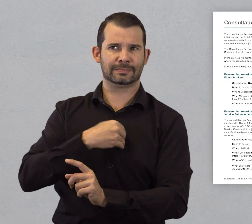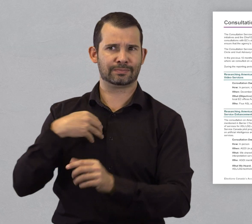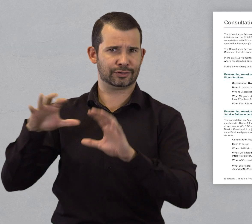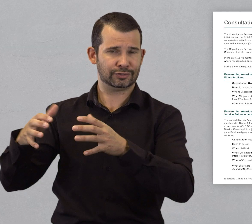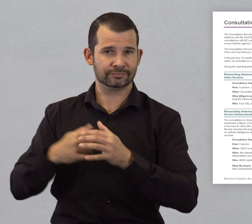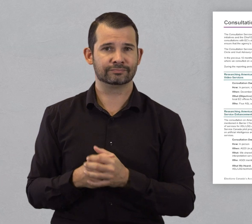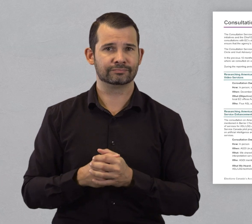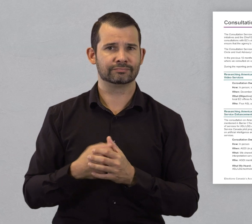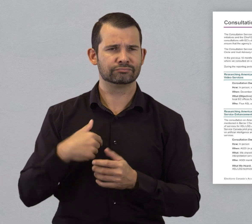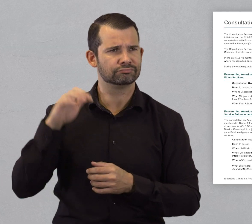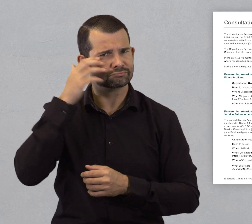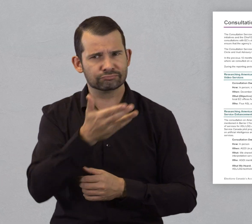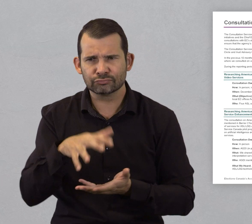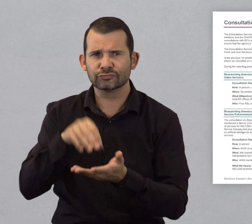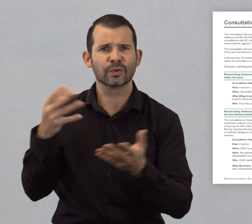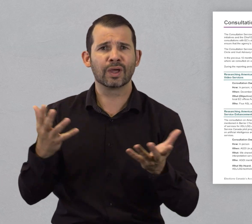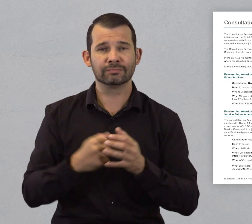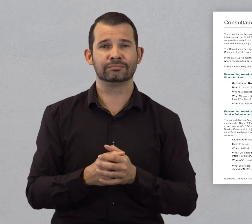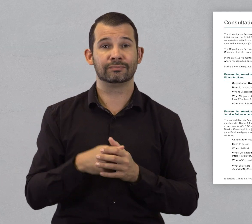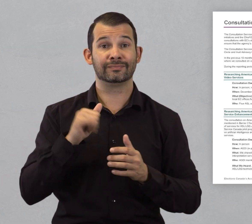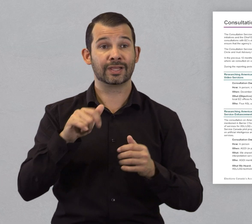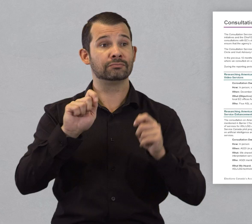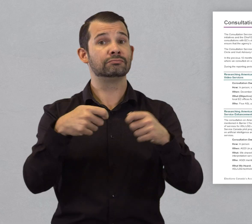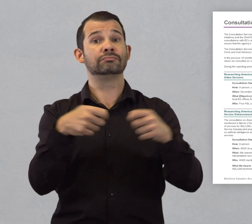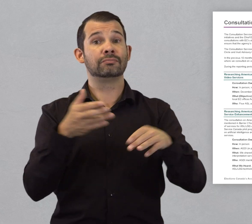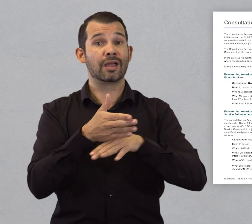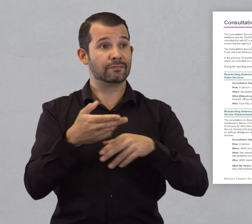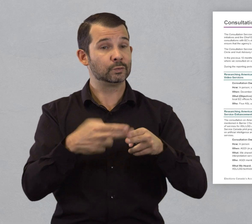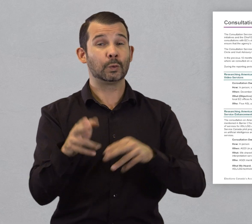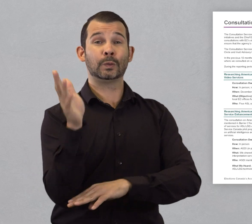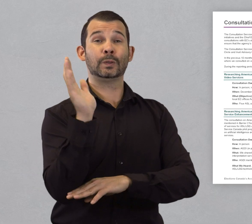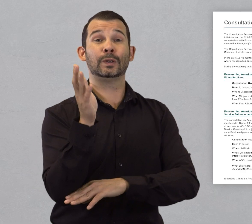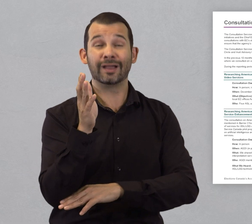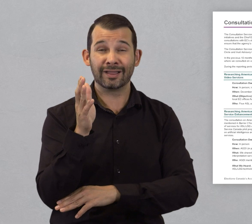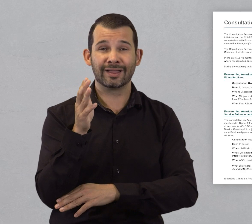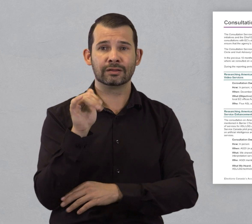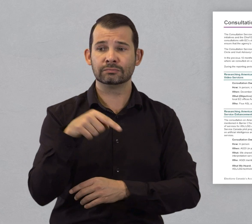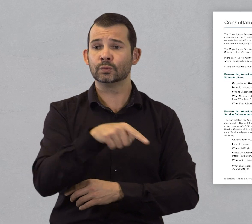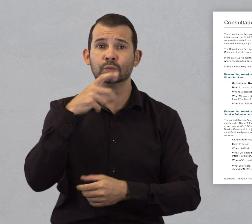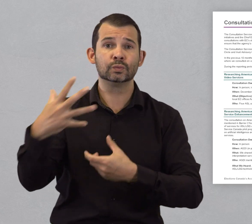What We Heard: At the conclusion of a short presentation, participants were asked,